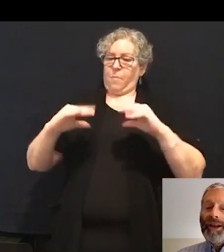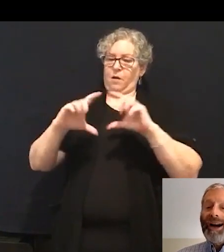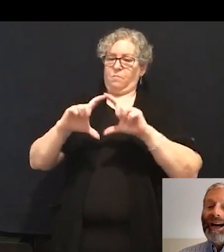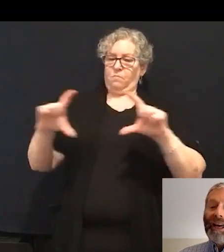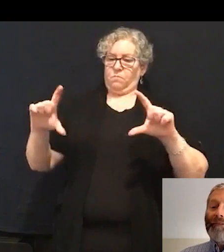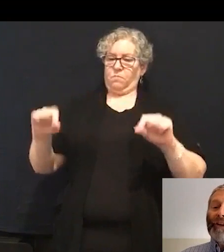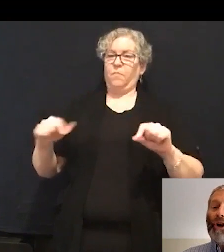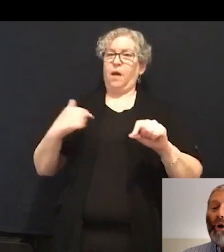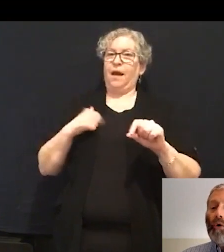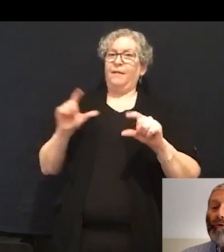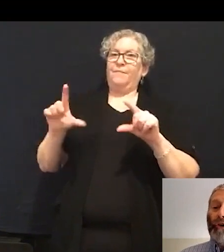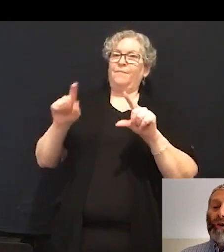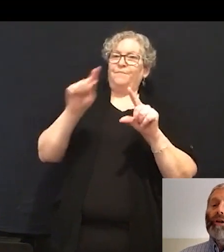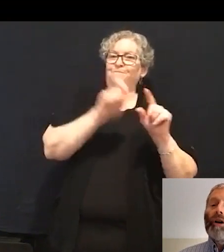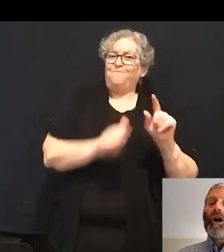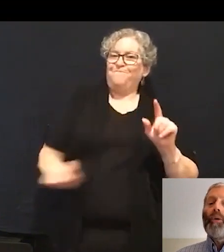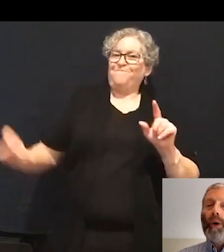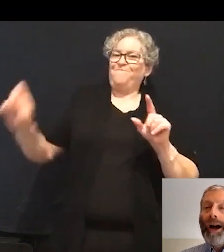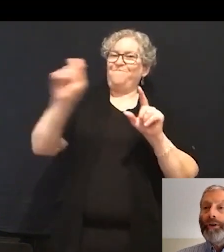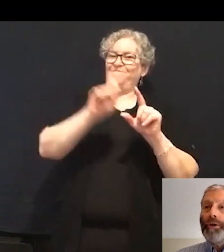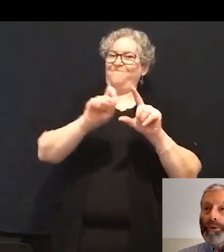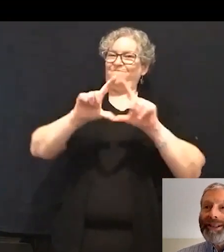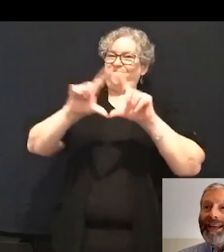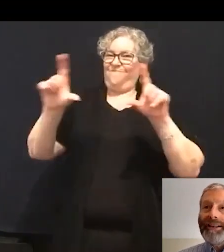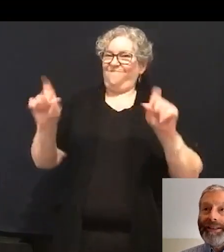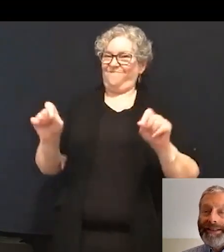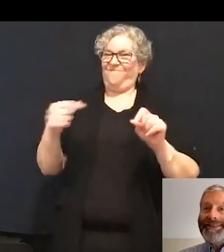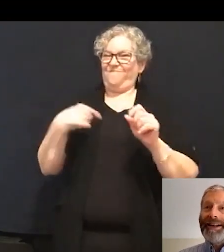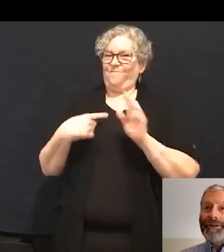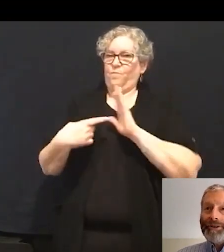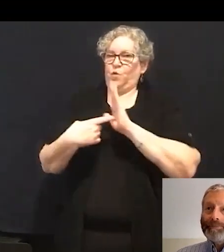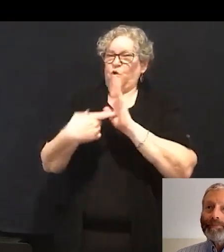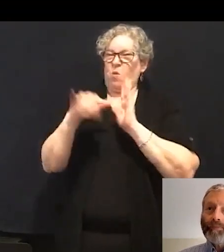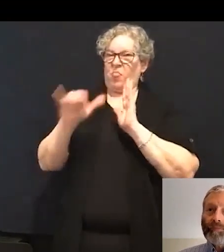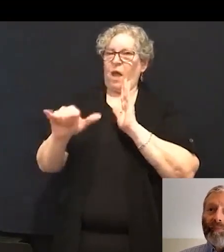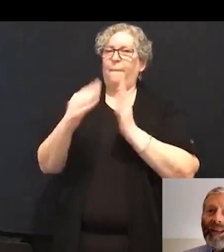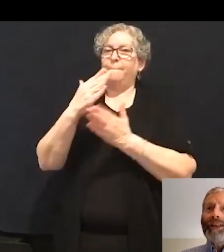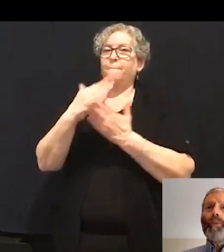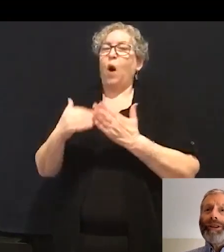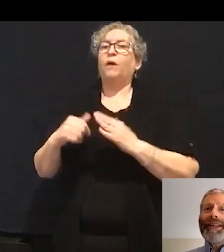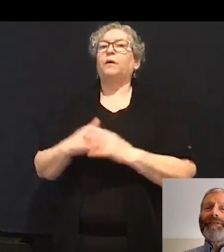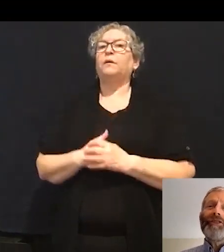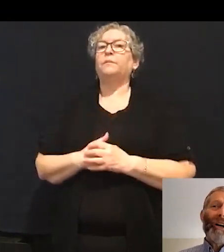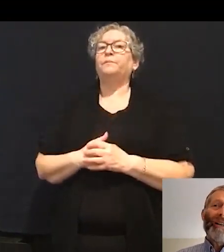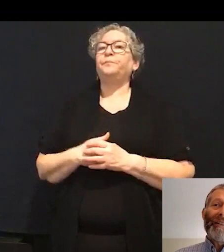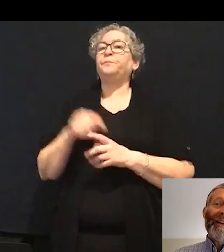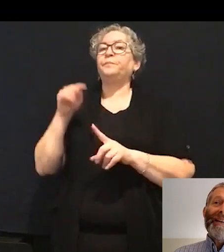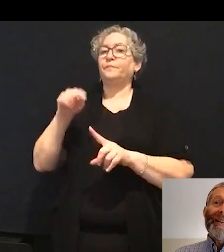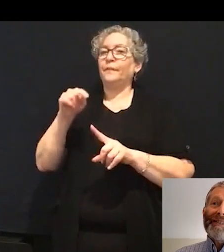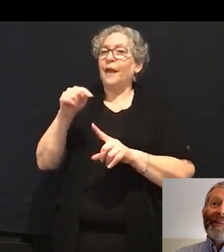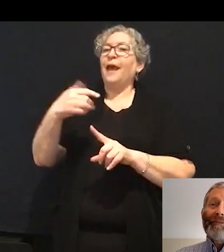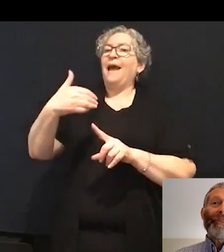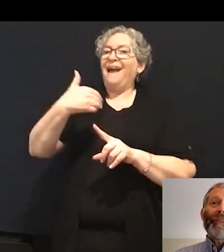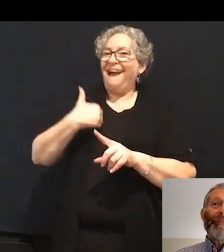I have an oval around those ganglion cells. And what they've done is they've delivered